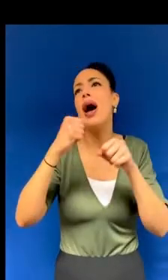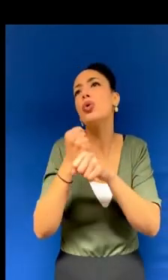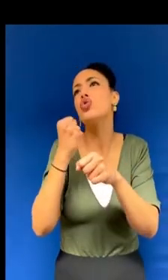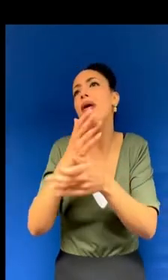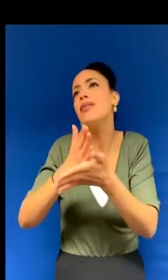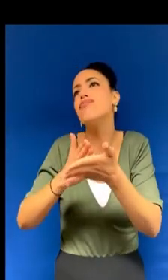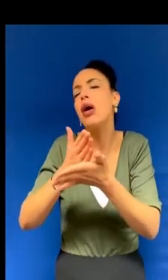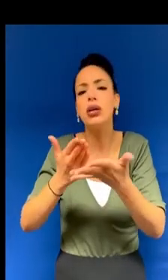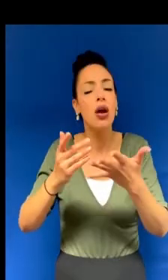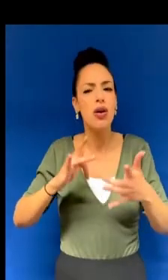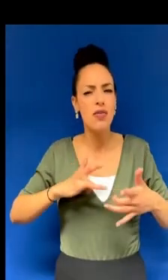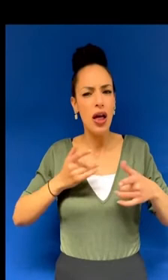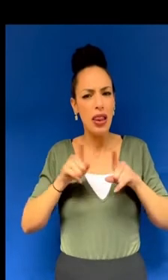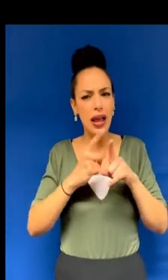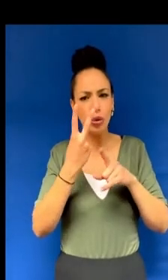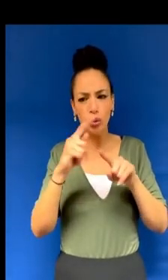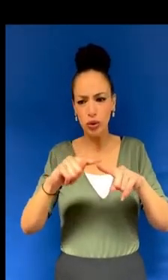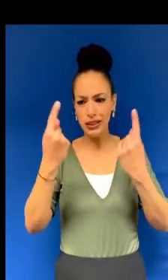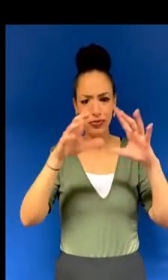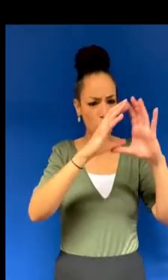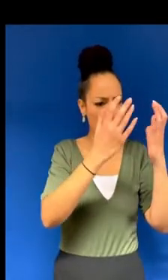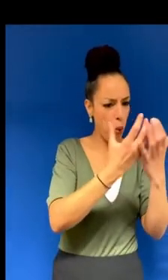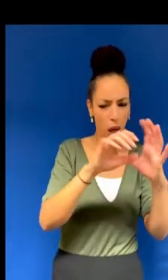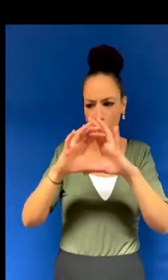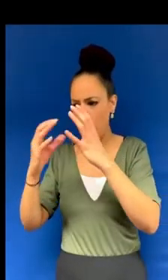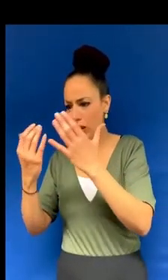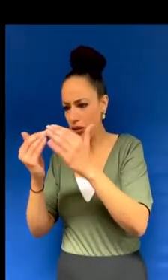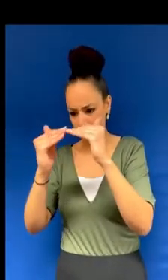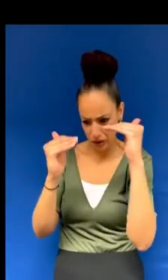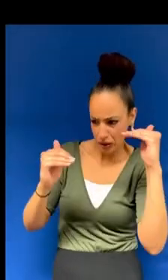there were people who, their biggest thing was about not being able to find flour to make bread,